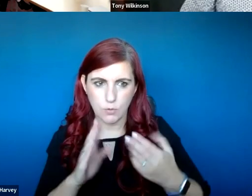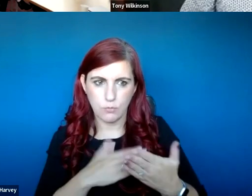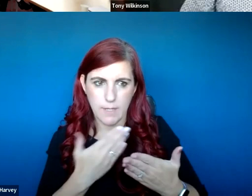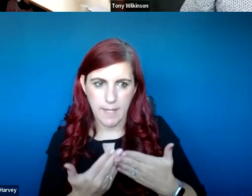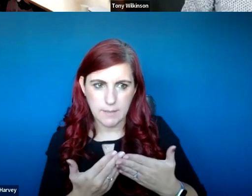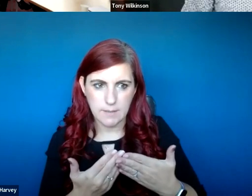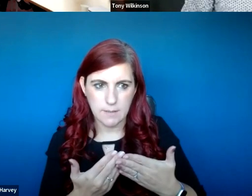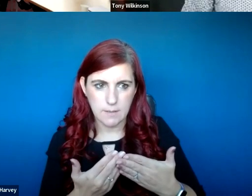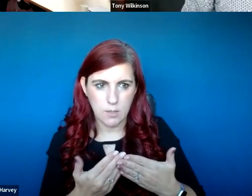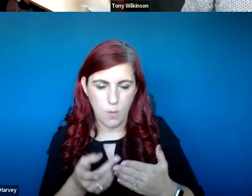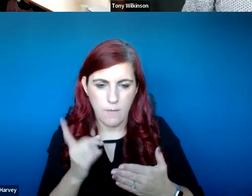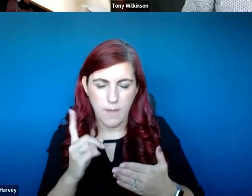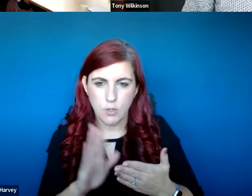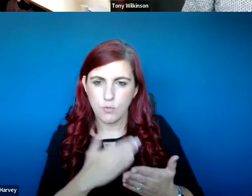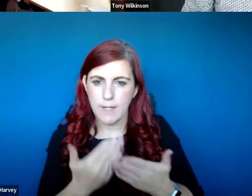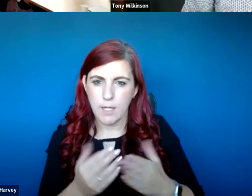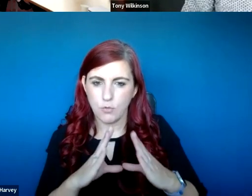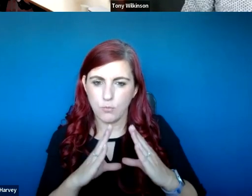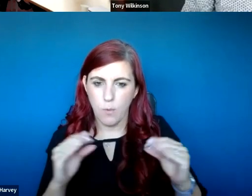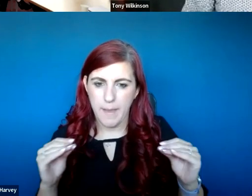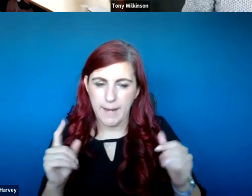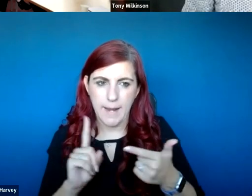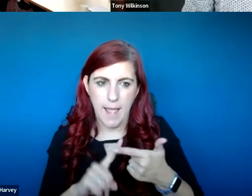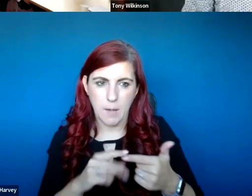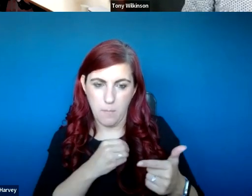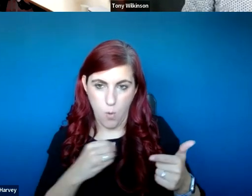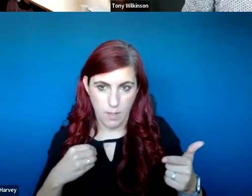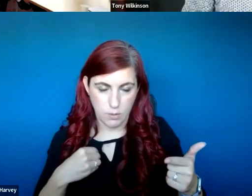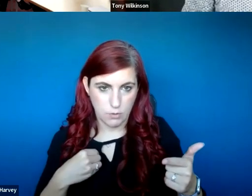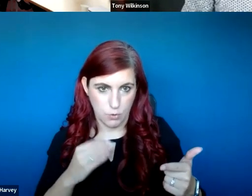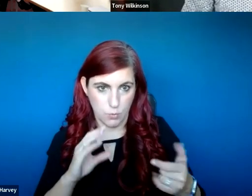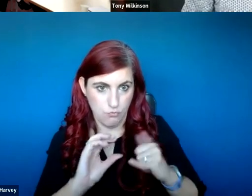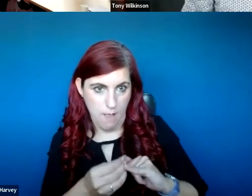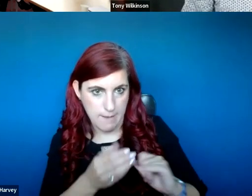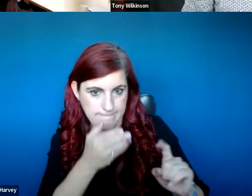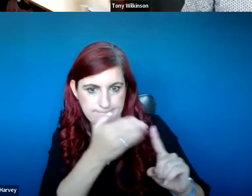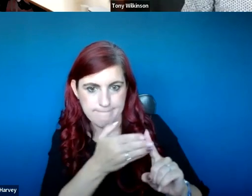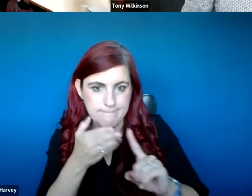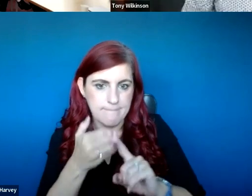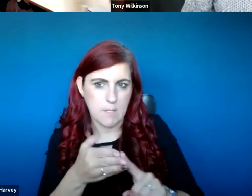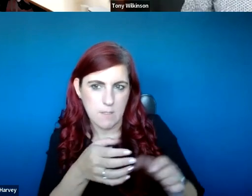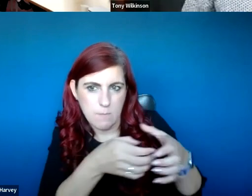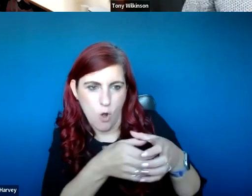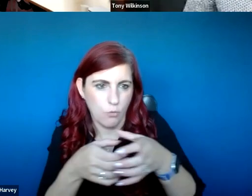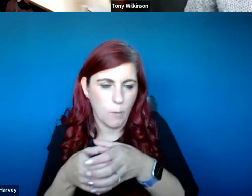translate to Romanian and Polish to try and reach some smaller groups, but